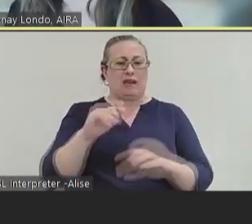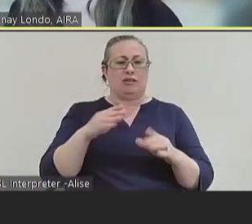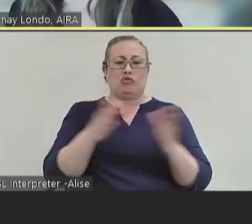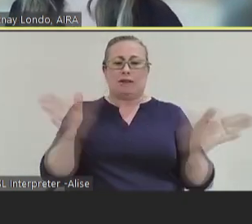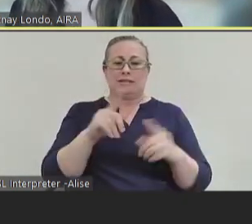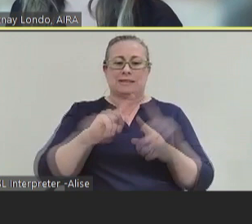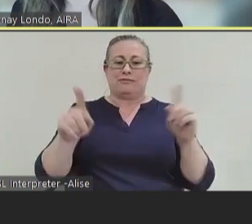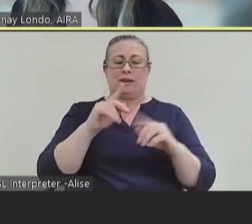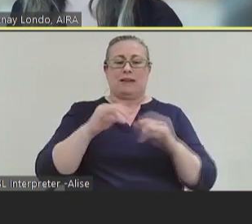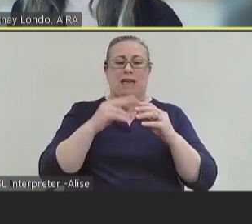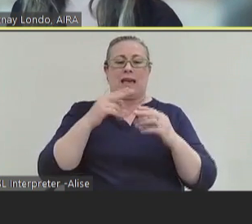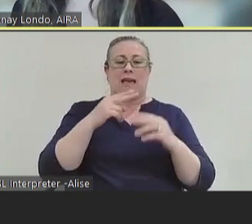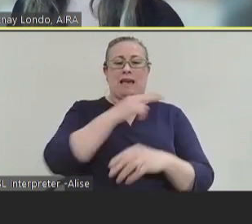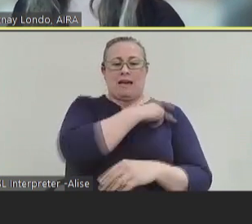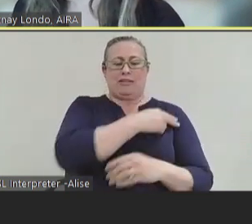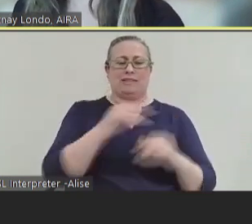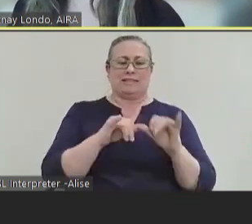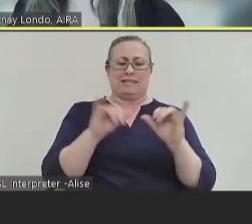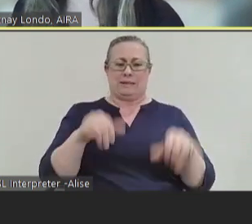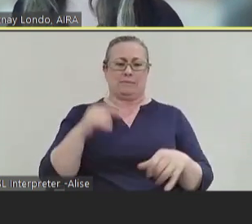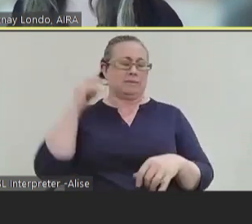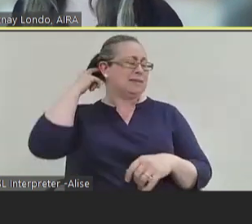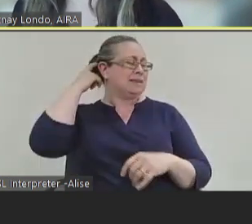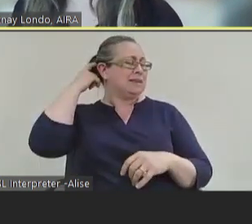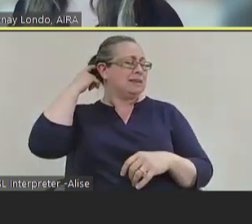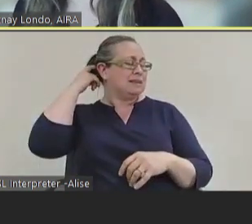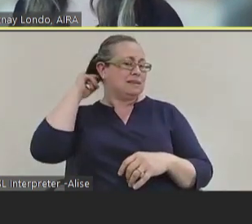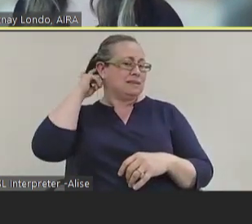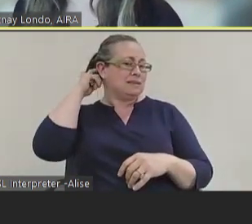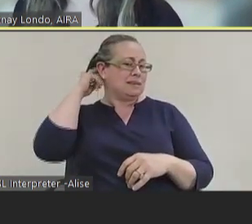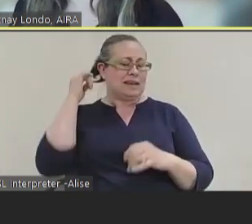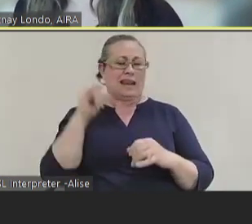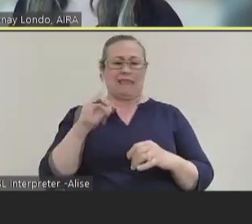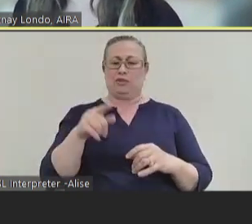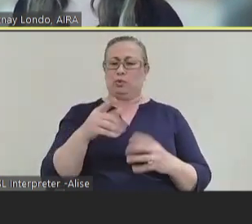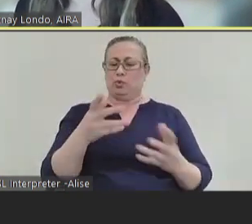healthcare record. And finally, if you'd like to learn more about ERA, please check out our